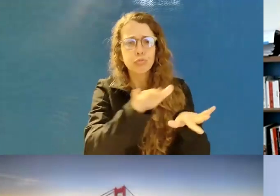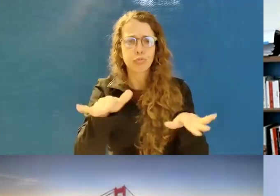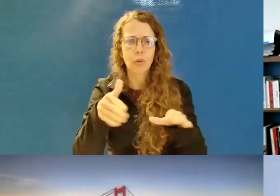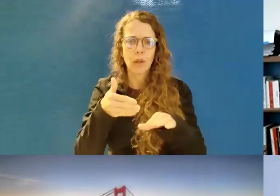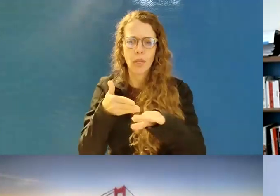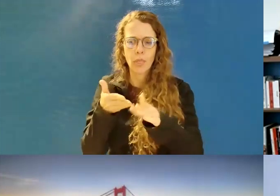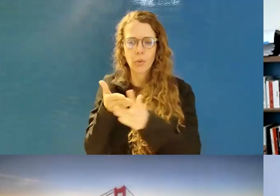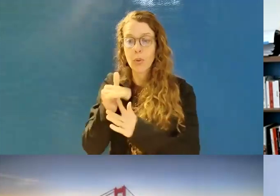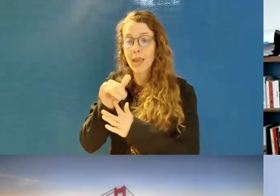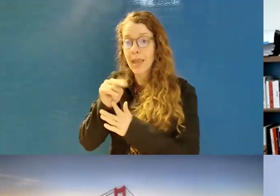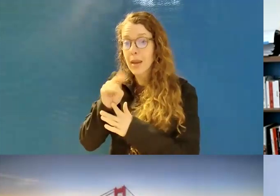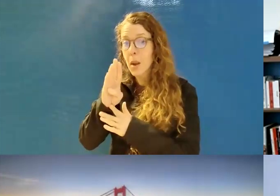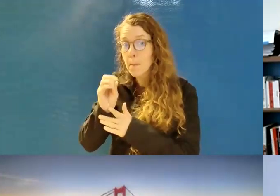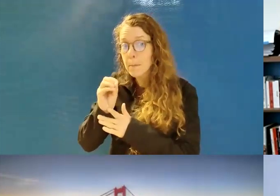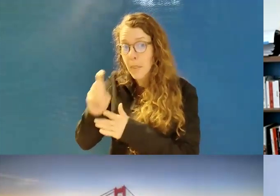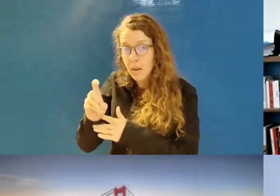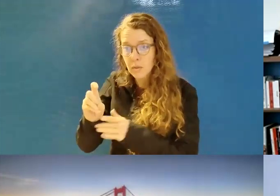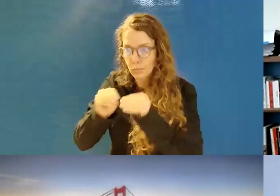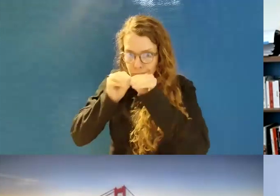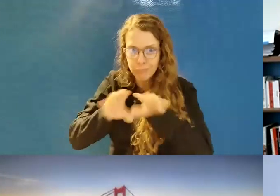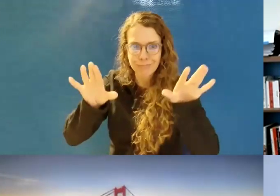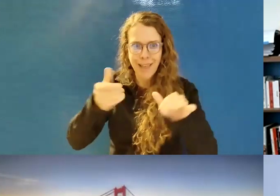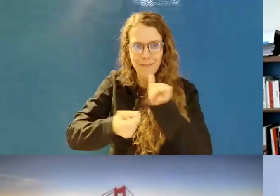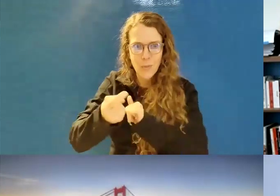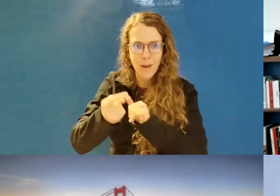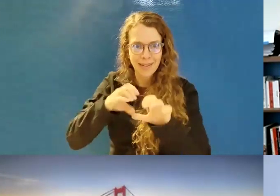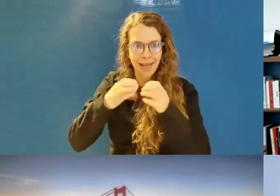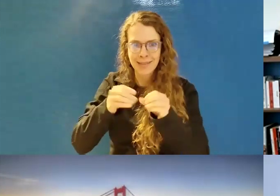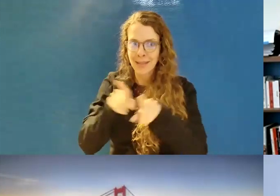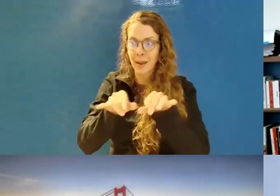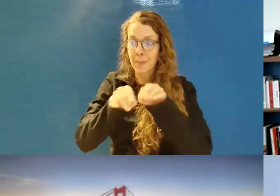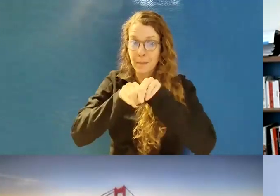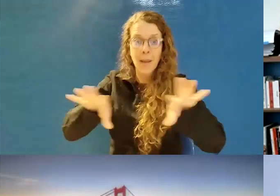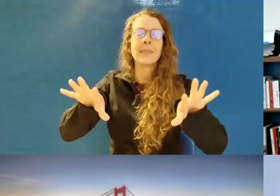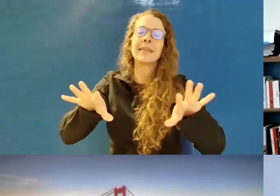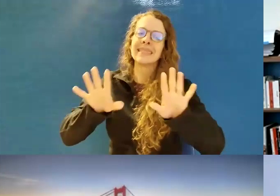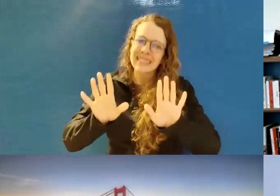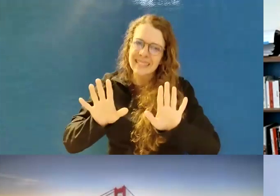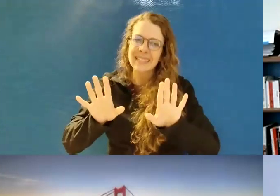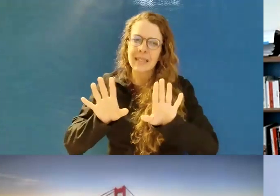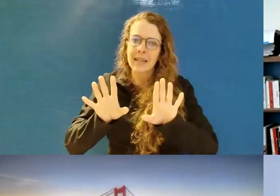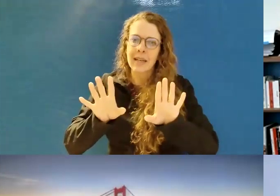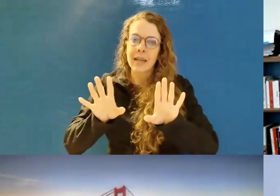an inbox message to everyone that's in the class. I would encourage you to, if you are doing that